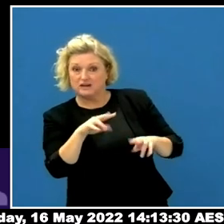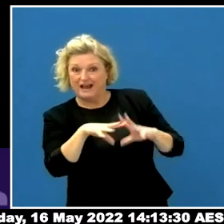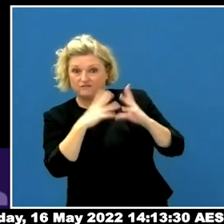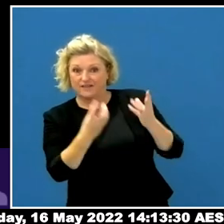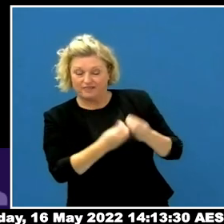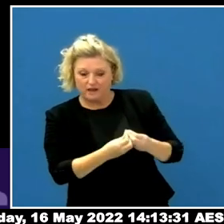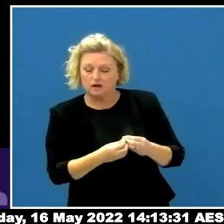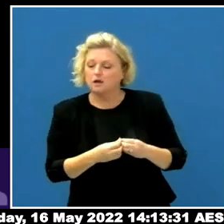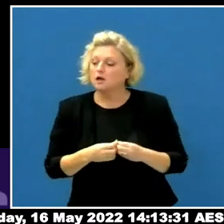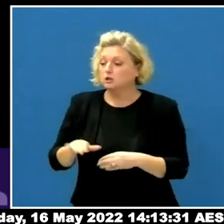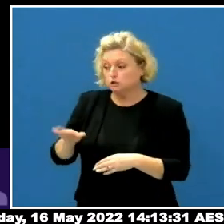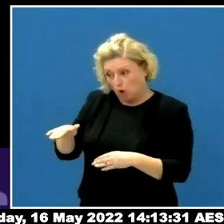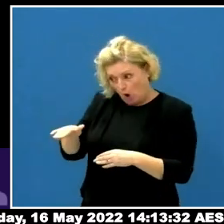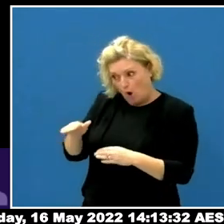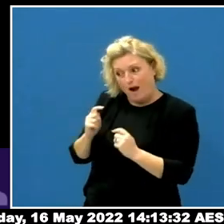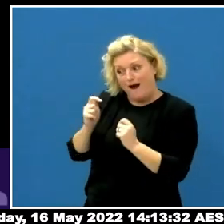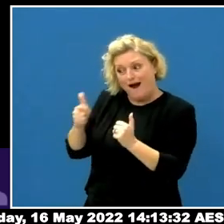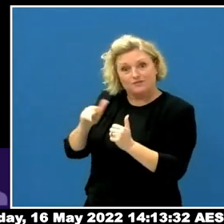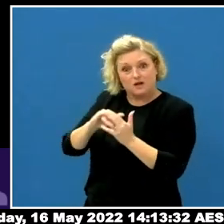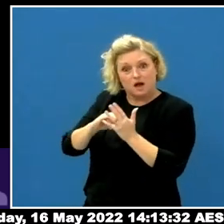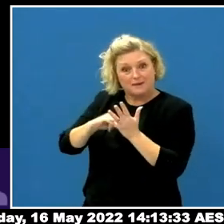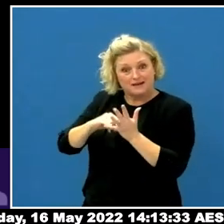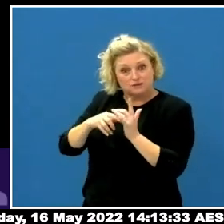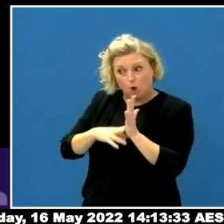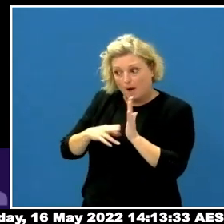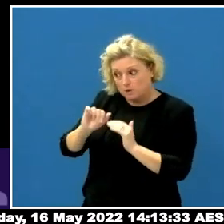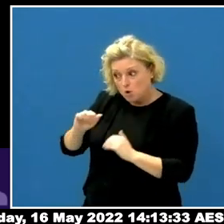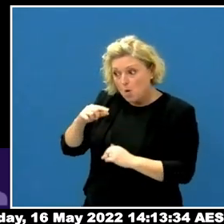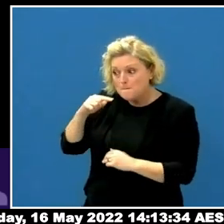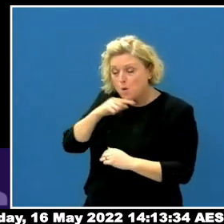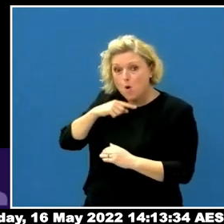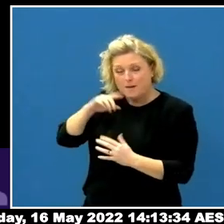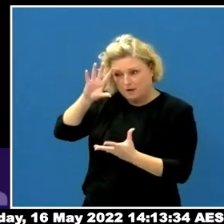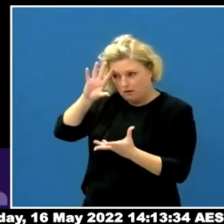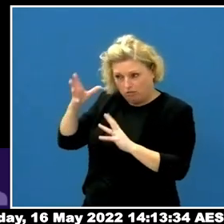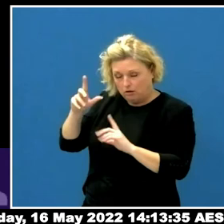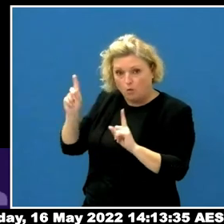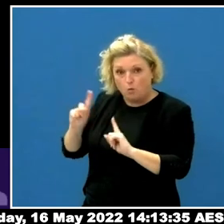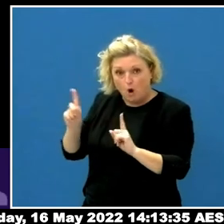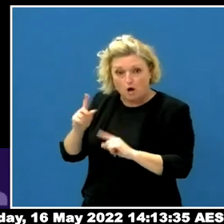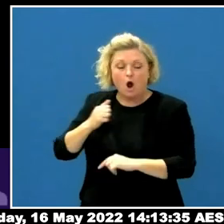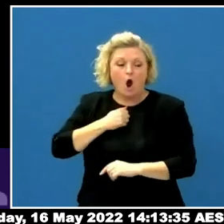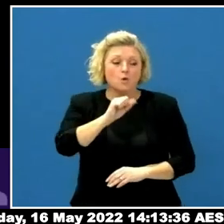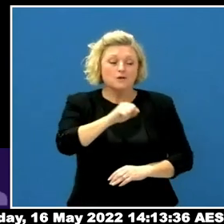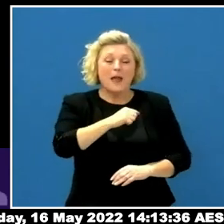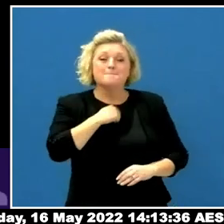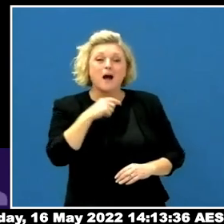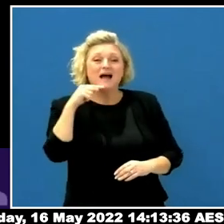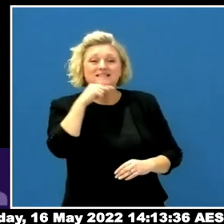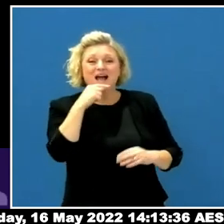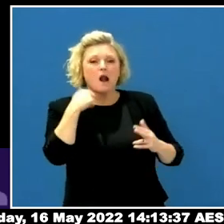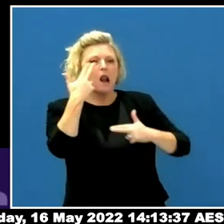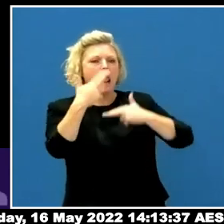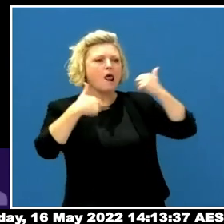He's made up songs about her, how she is a b-i-t-c-h, and the next day he had gone